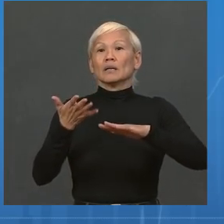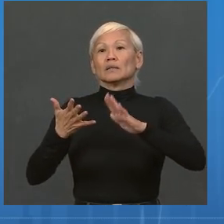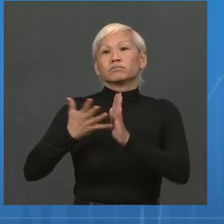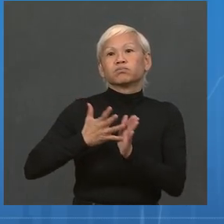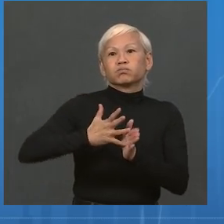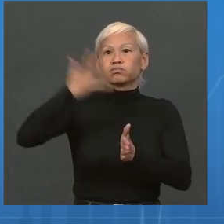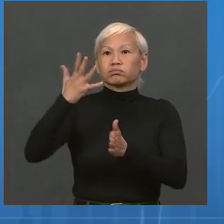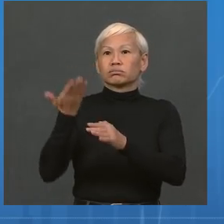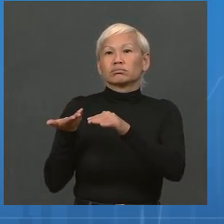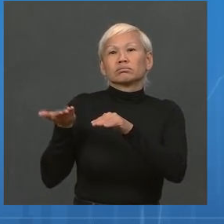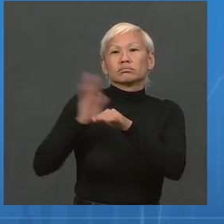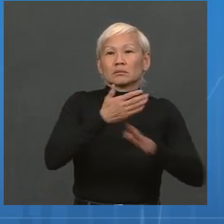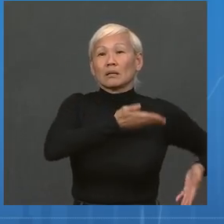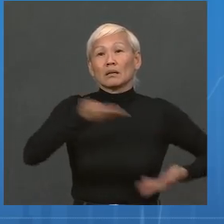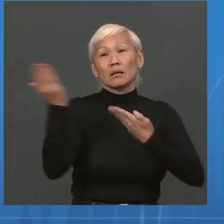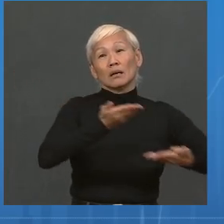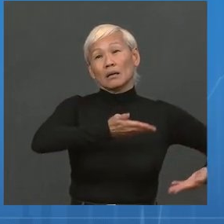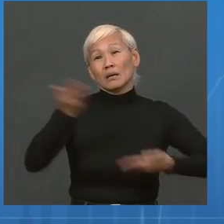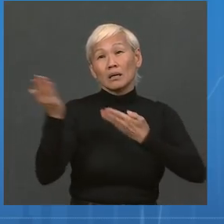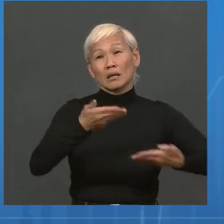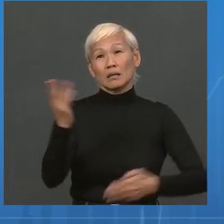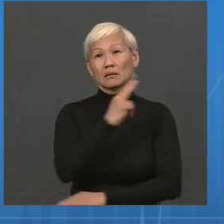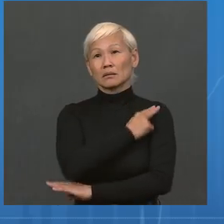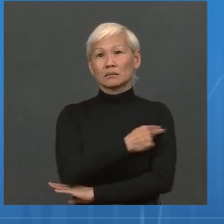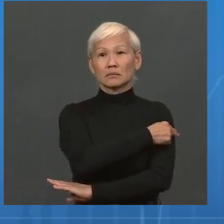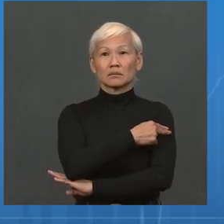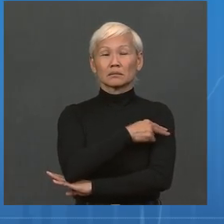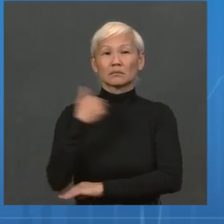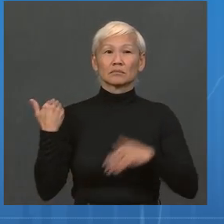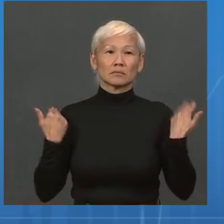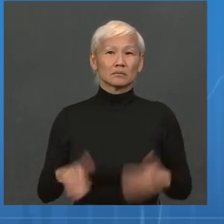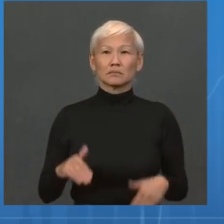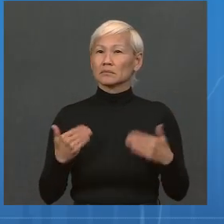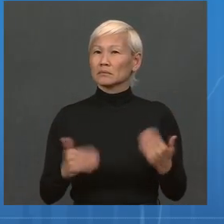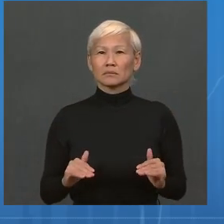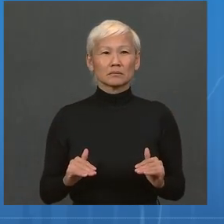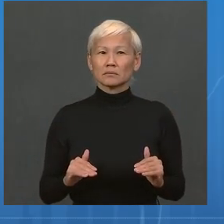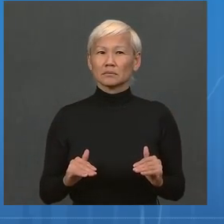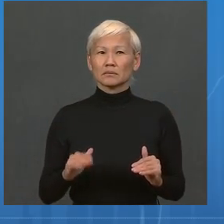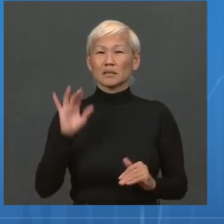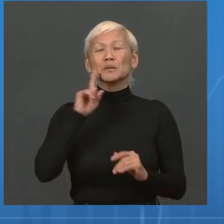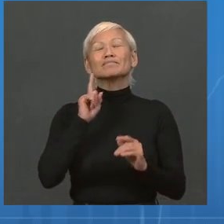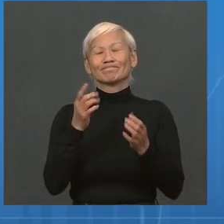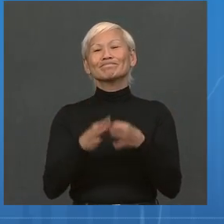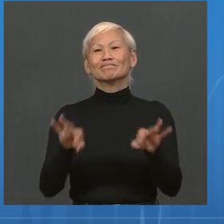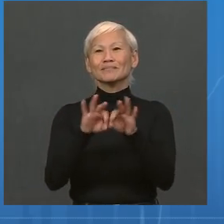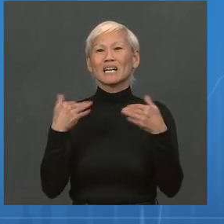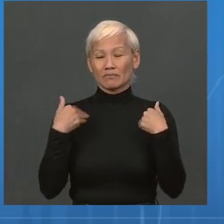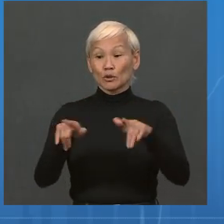remains too high and too devastating. And vaccination, along with other important preventive measures,